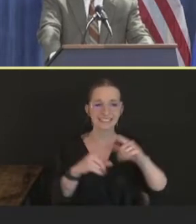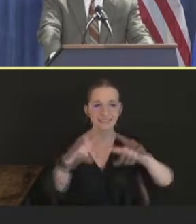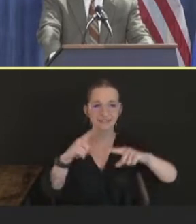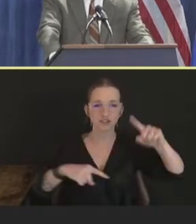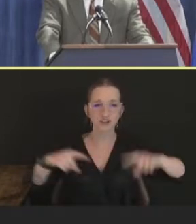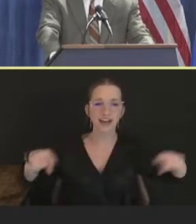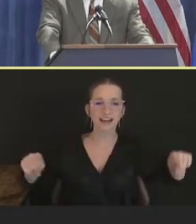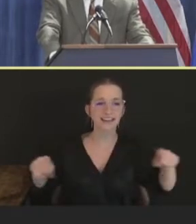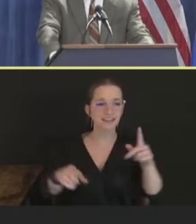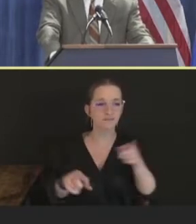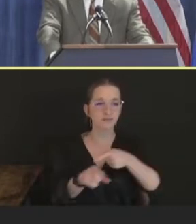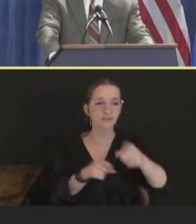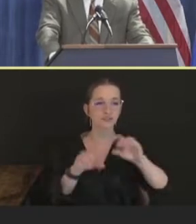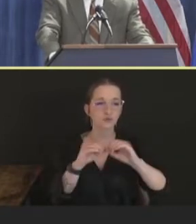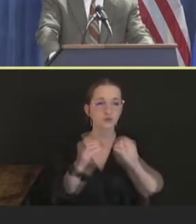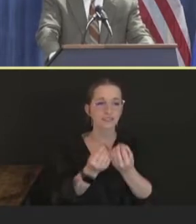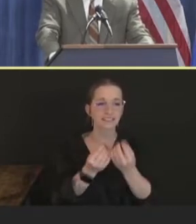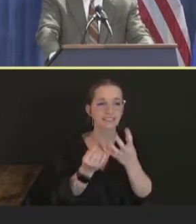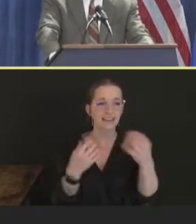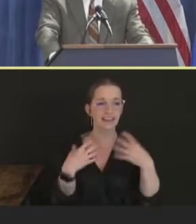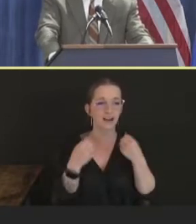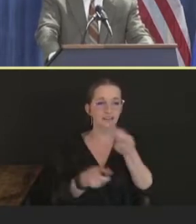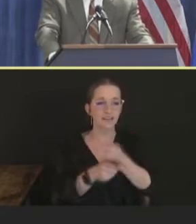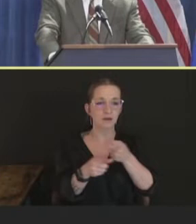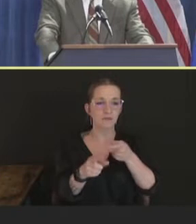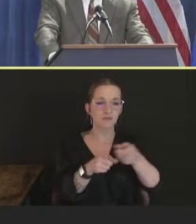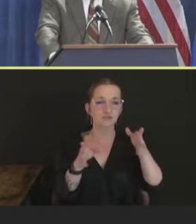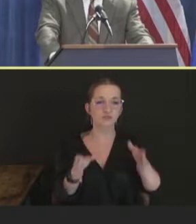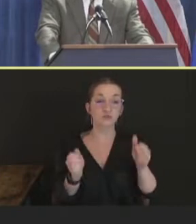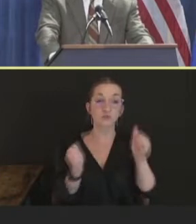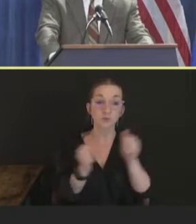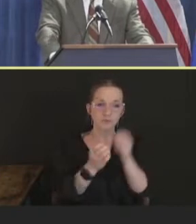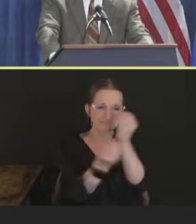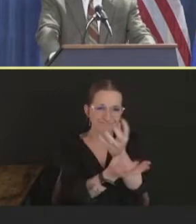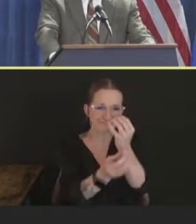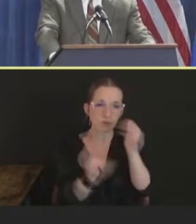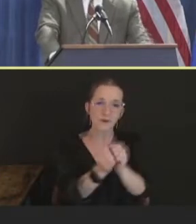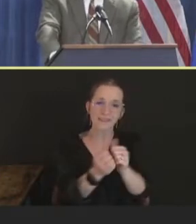professionals with easy-to-understand information about vaccine recommendation changes.